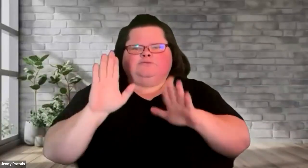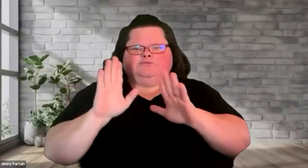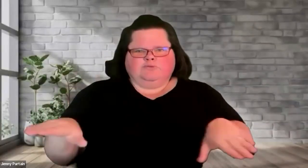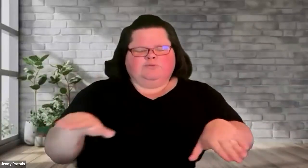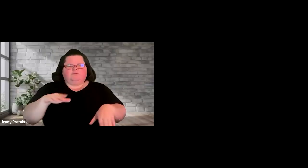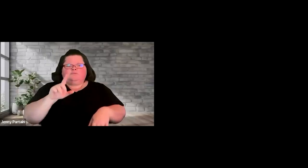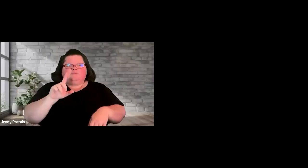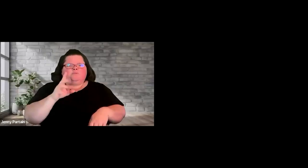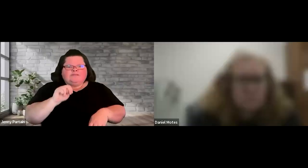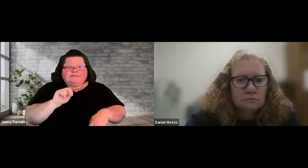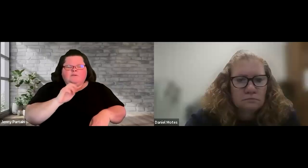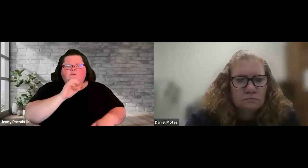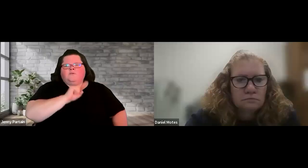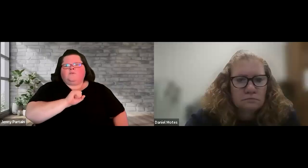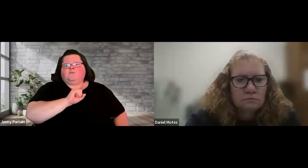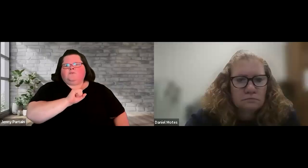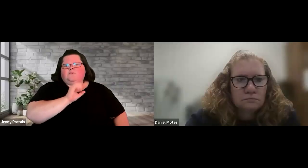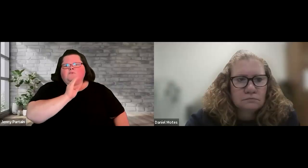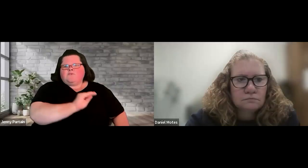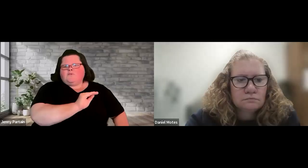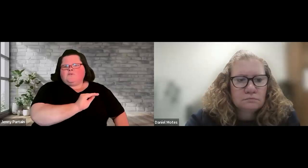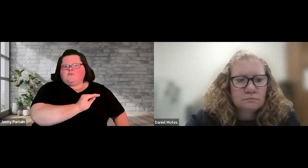for children from birth to school age.